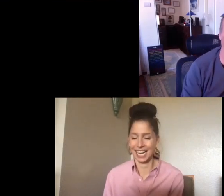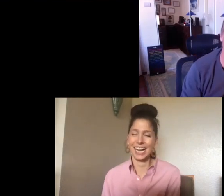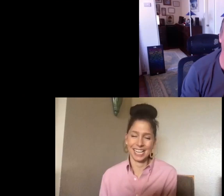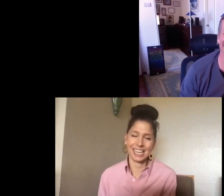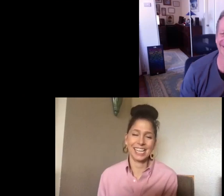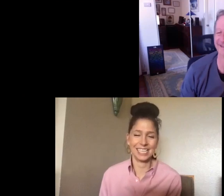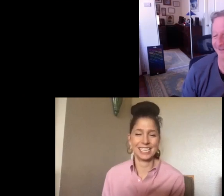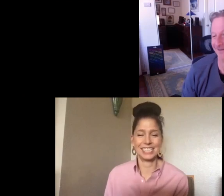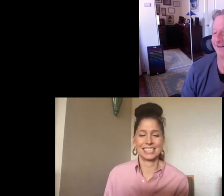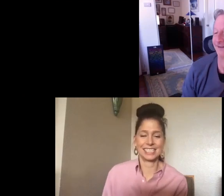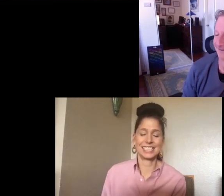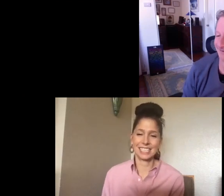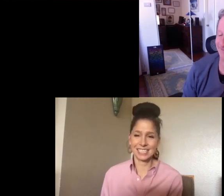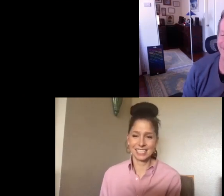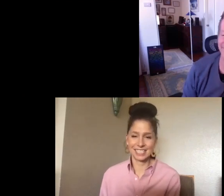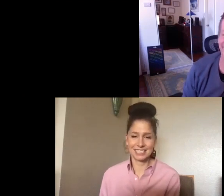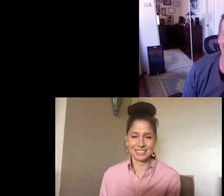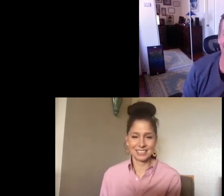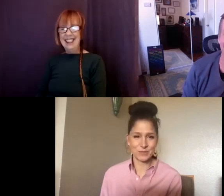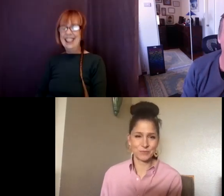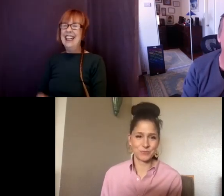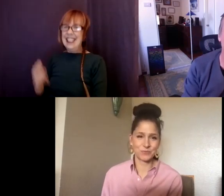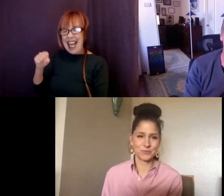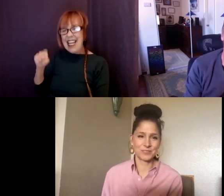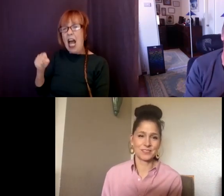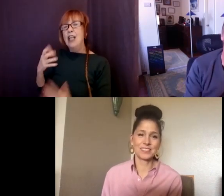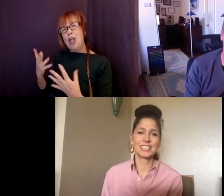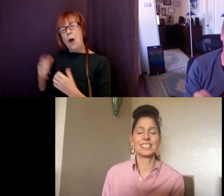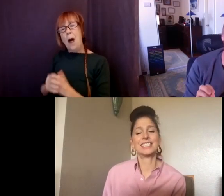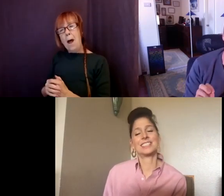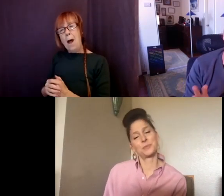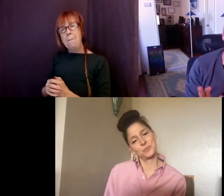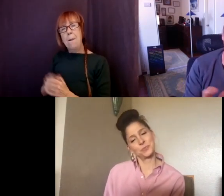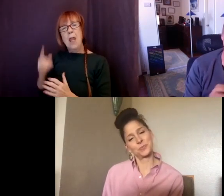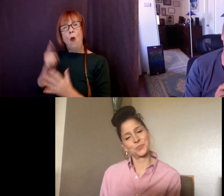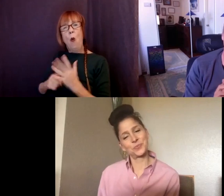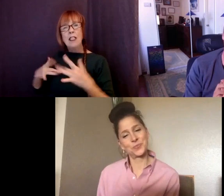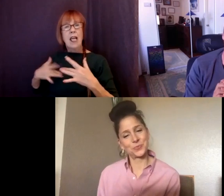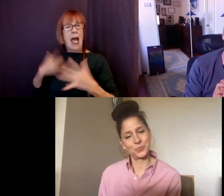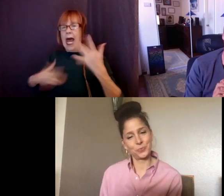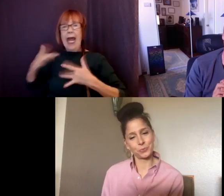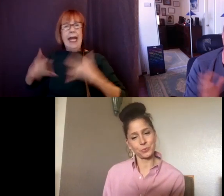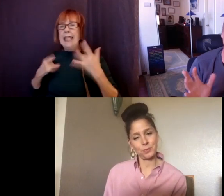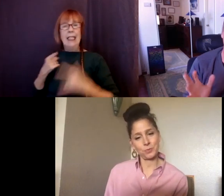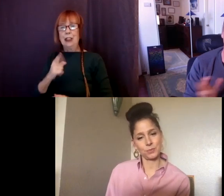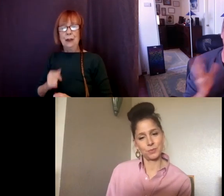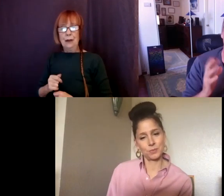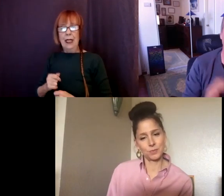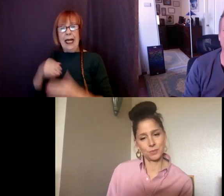DAVID - Yeah yeah. So what thrills you? In life, what thrills you?